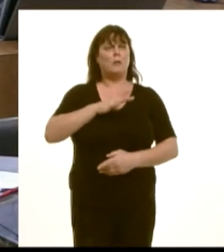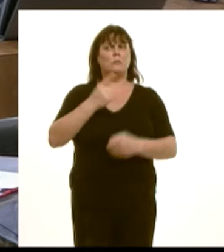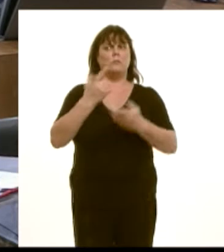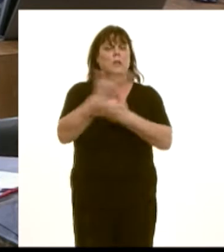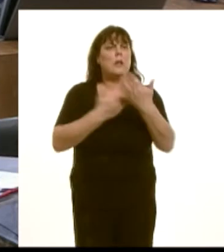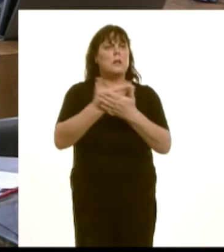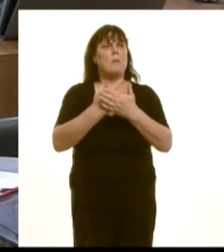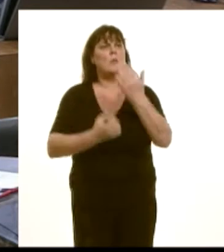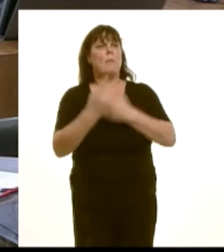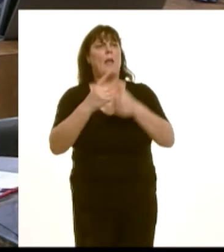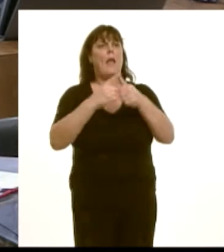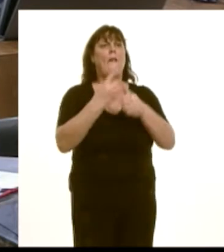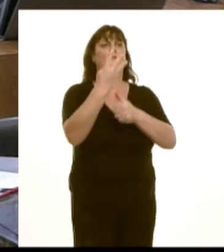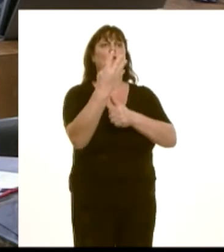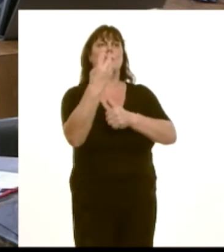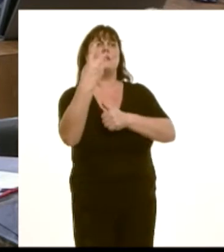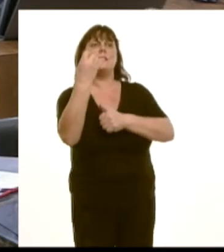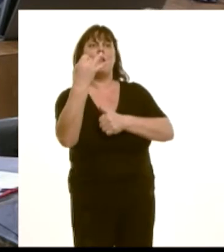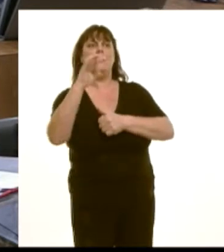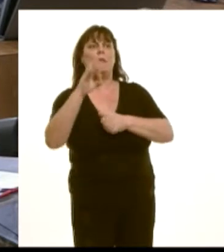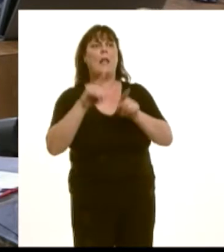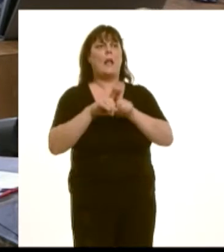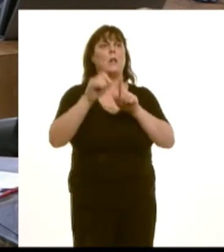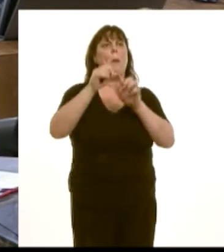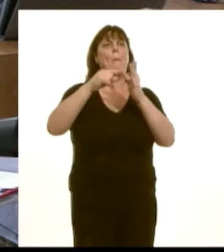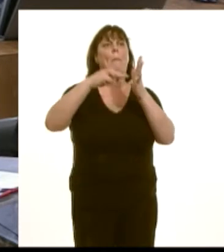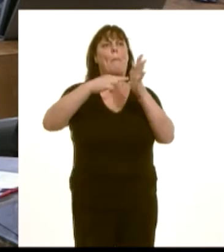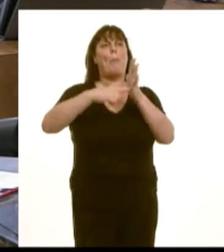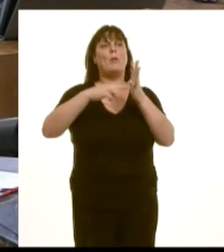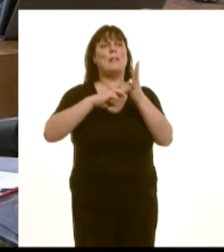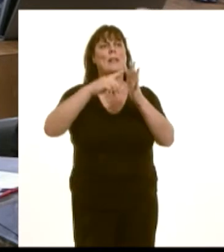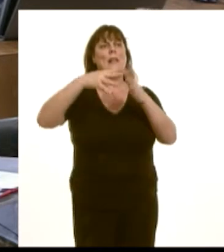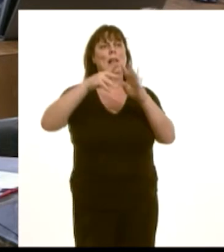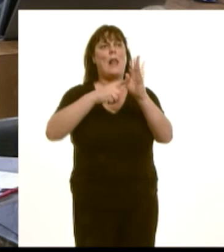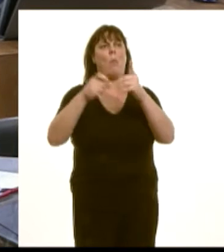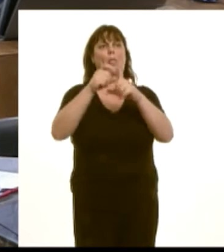the Bontnewydd bypass will be built as well. It is not possible to avoid the fact that